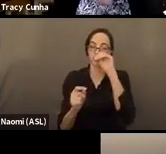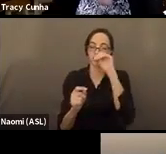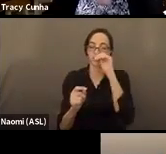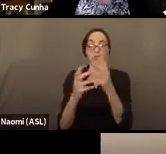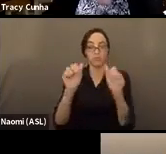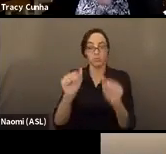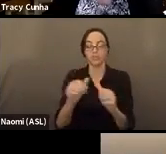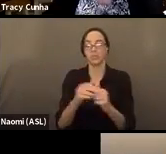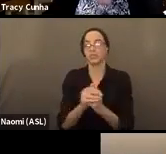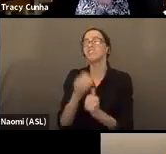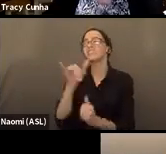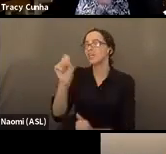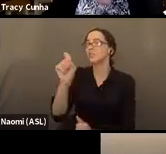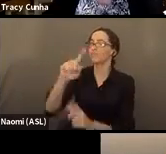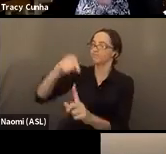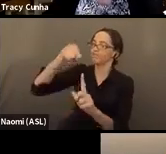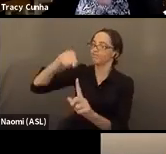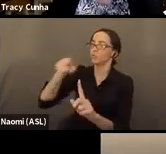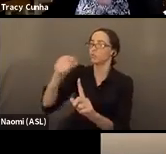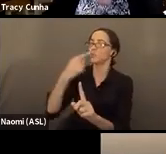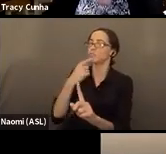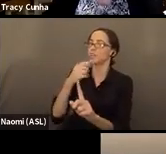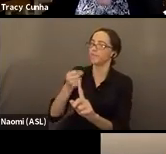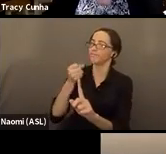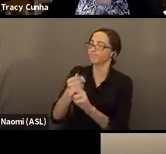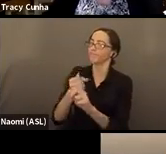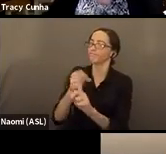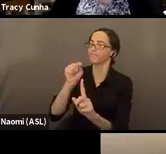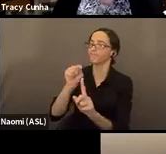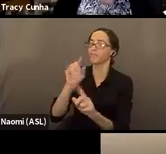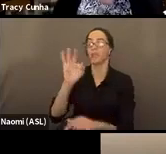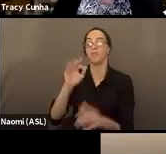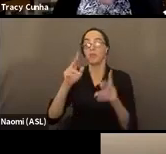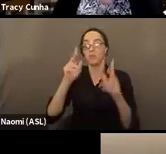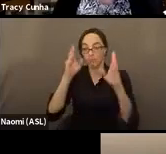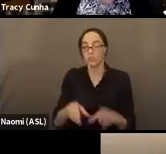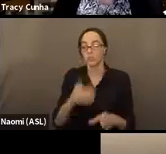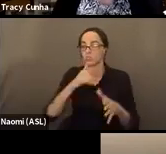it's someone's anxiety level i have friends that when it it's even possibly happening they're going